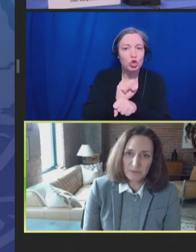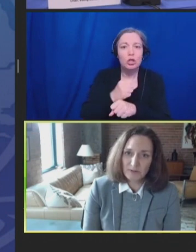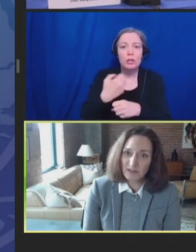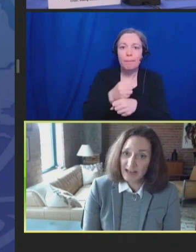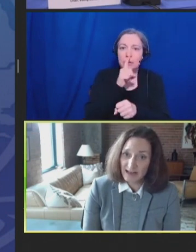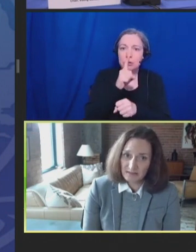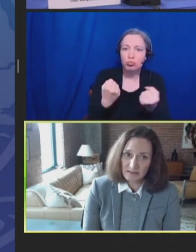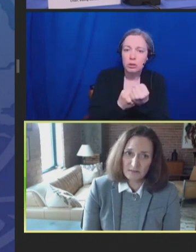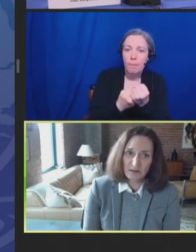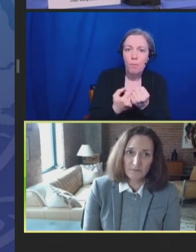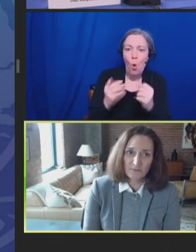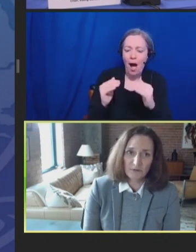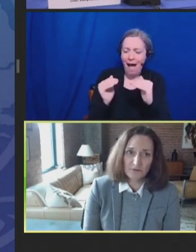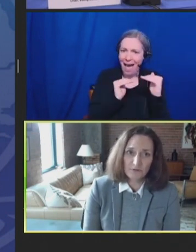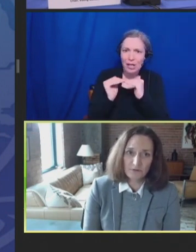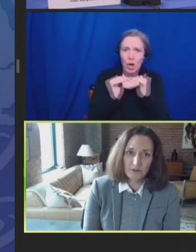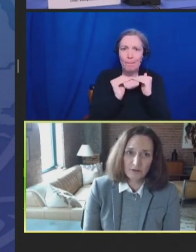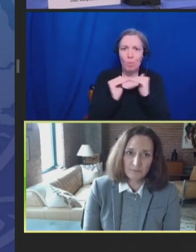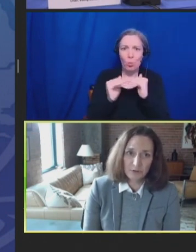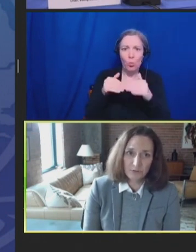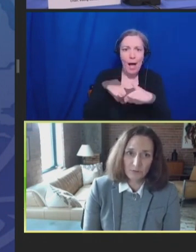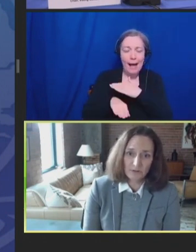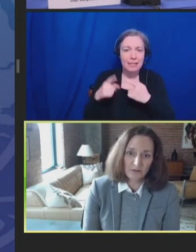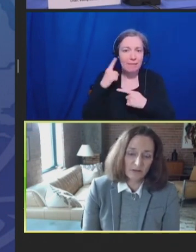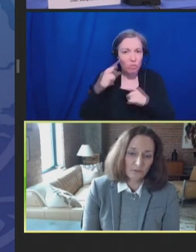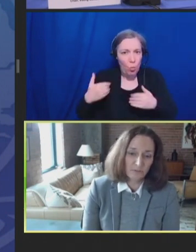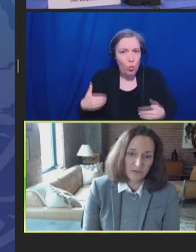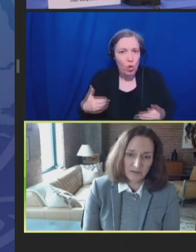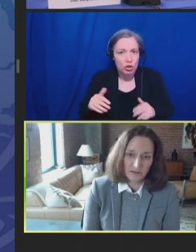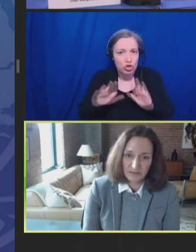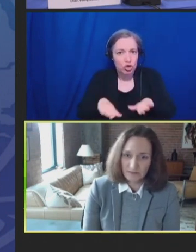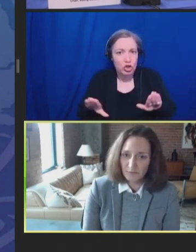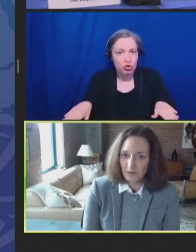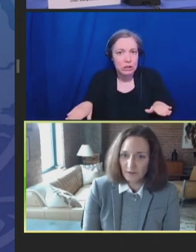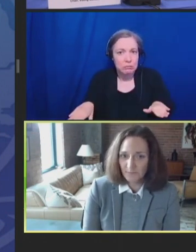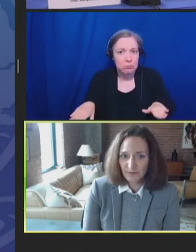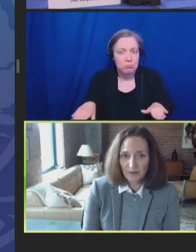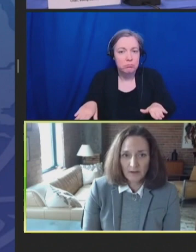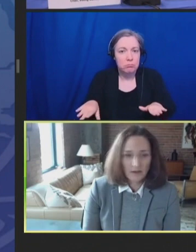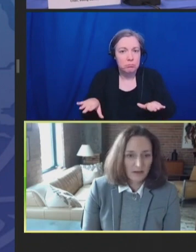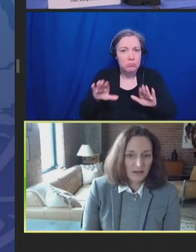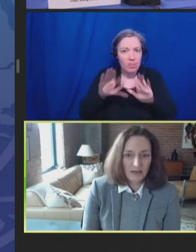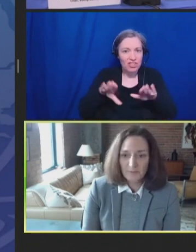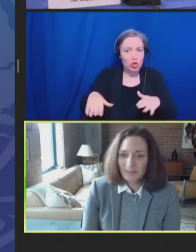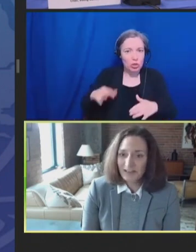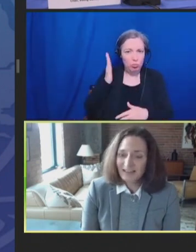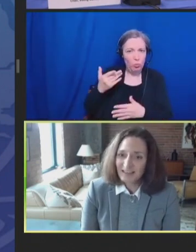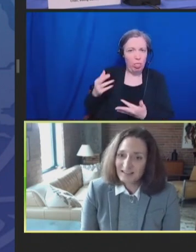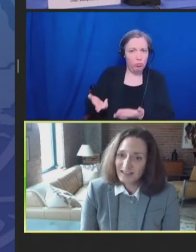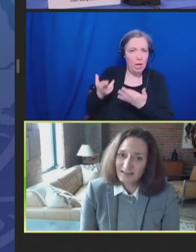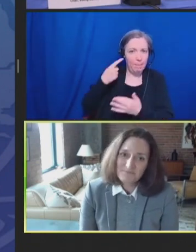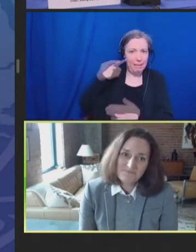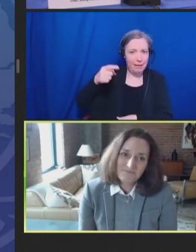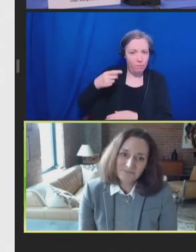would be equitable access for the children who it would be recommended for. Next slide.